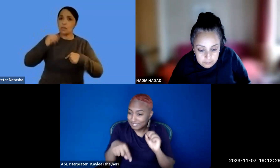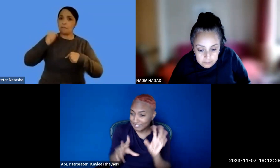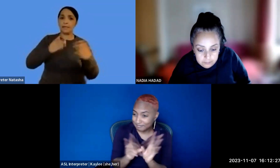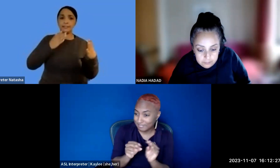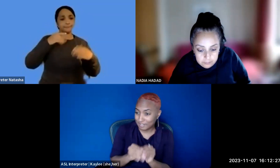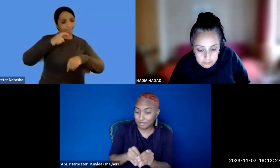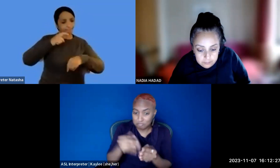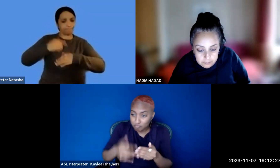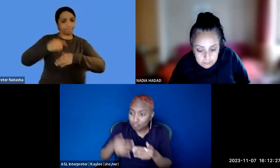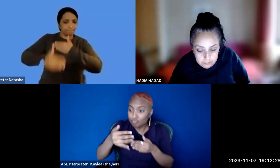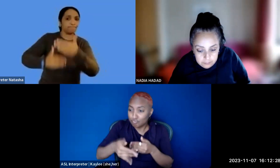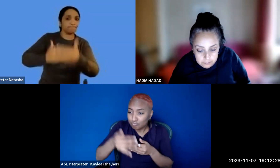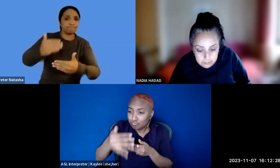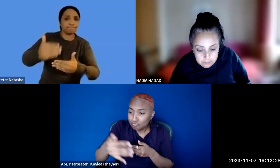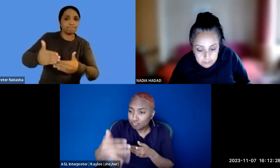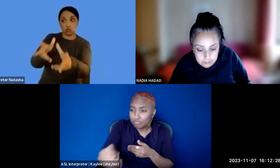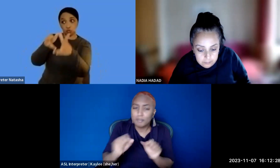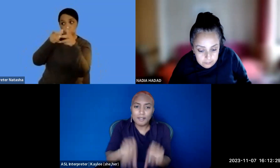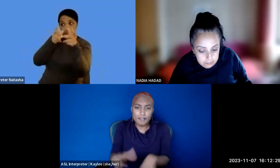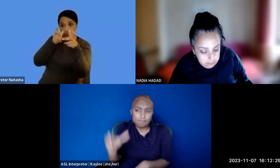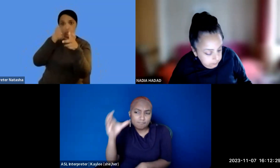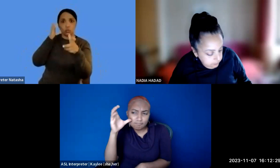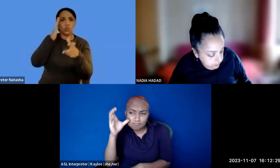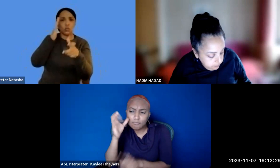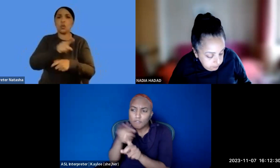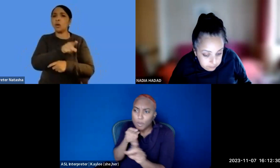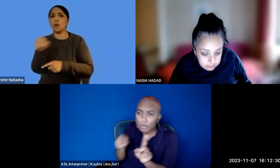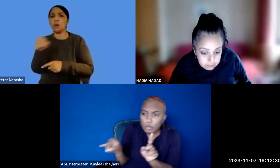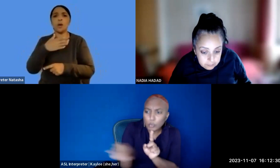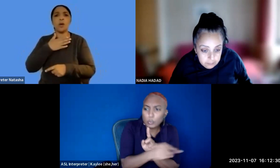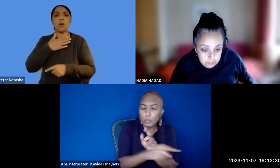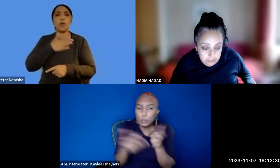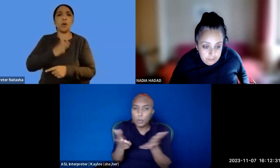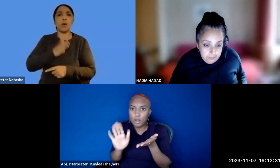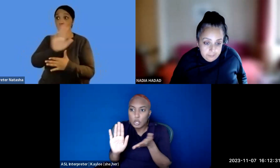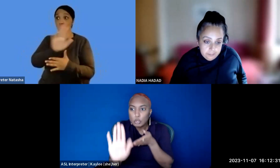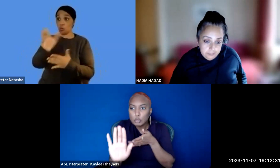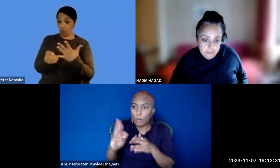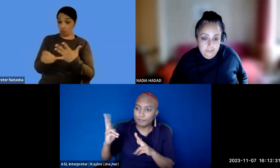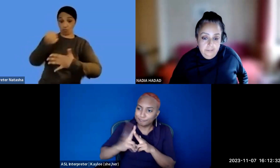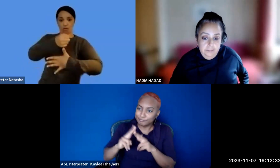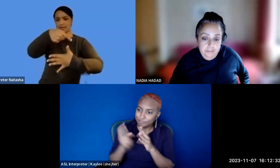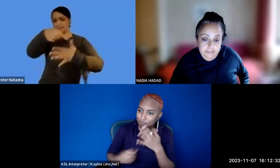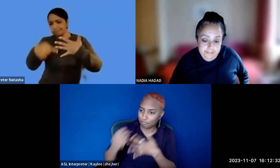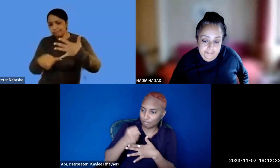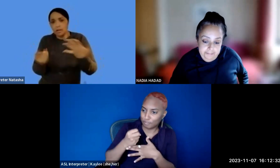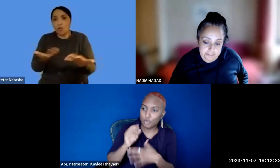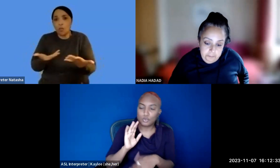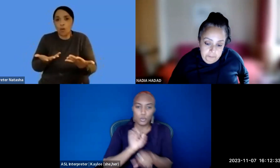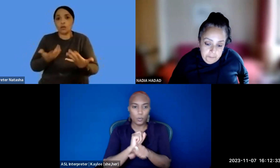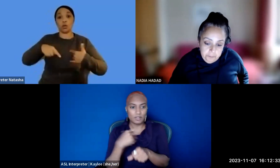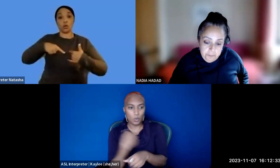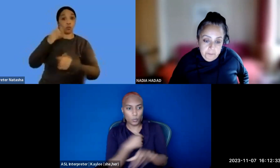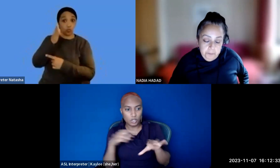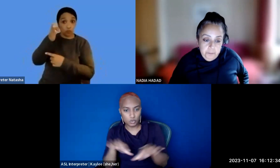and hear the most important priorities for you now, so the work we do in the future is relevant as can be.